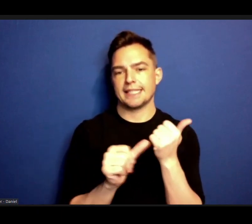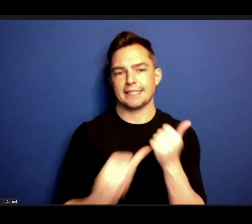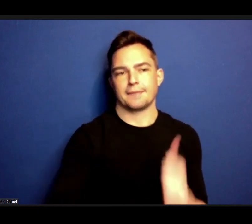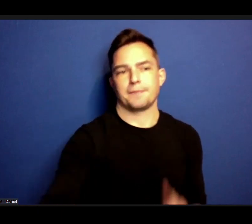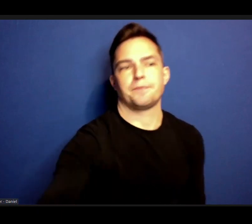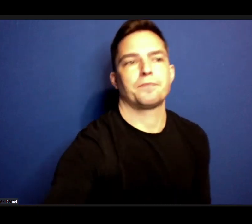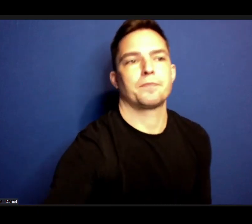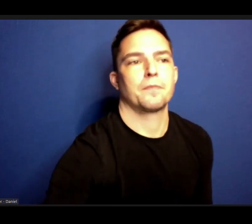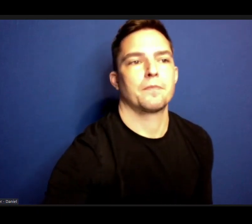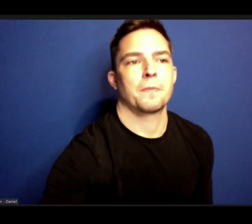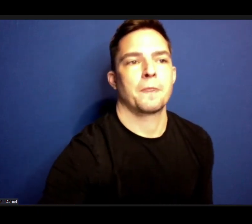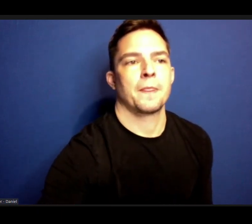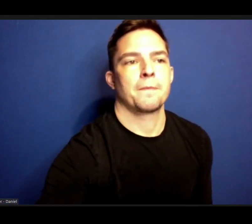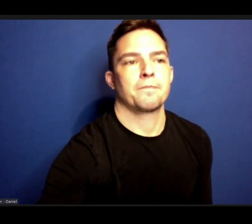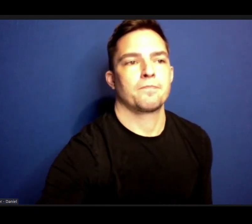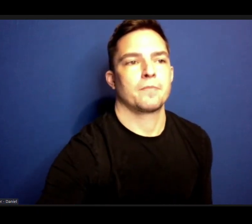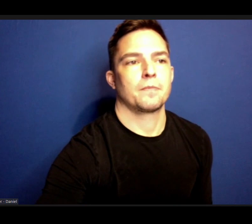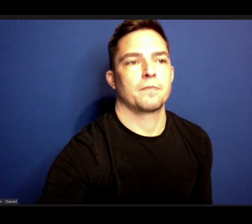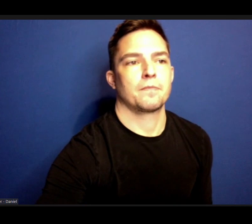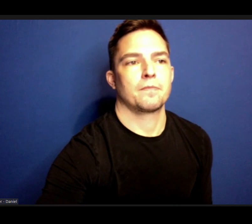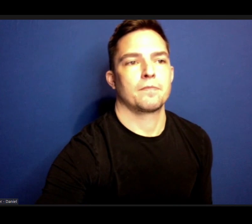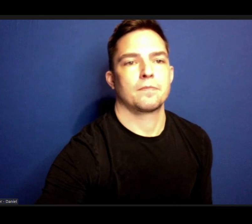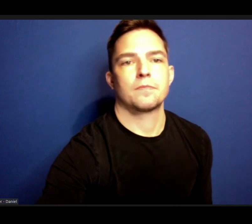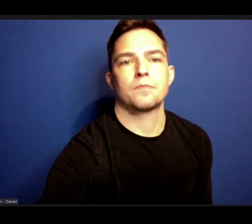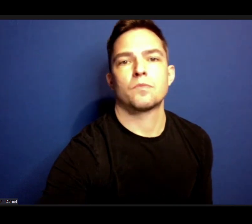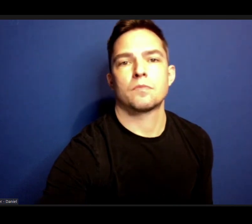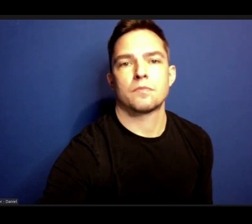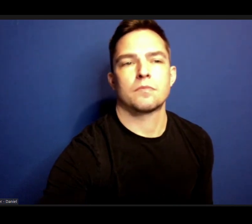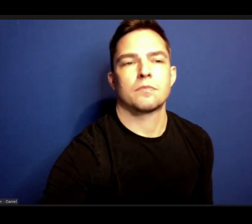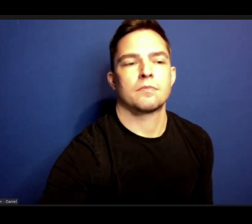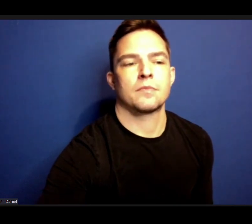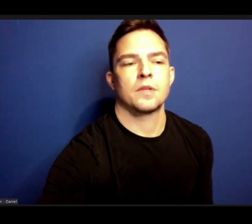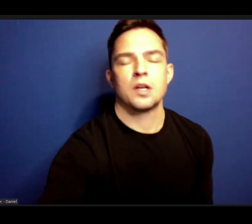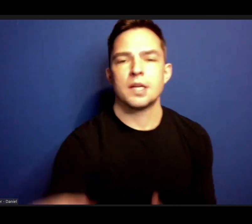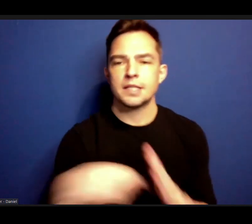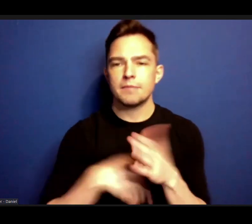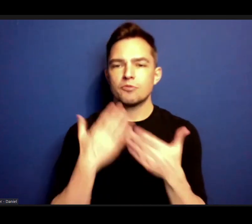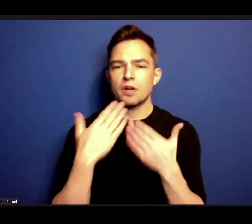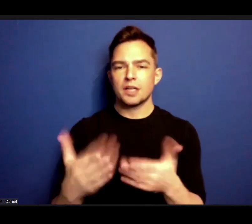I want to extend deep, deep gratitude to Tally, who is the School of Disability Studies, public